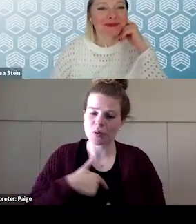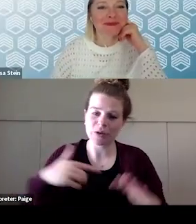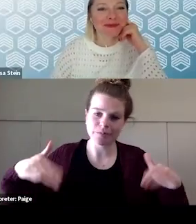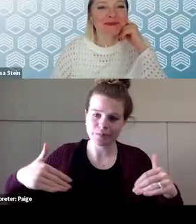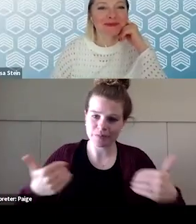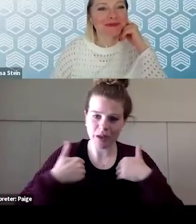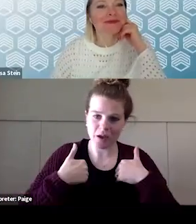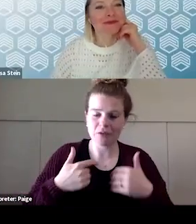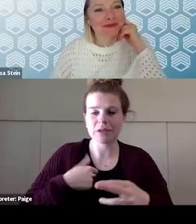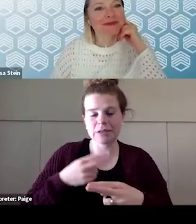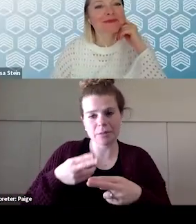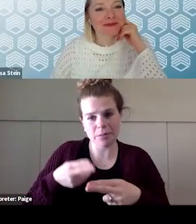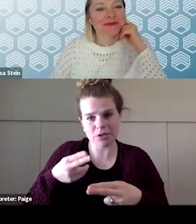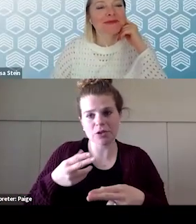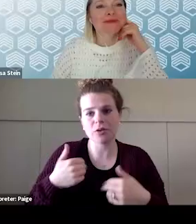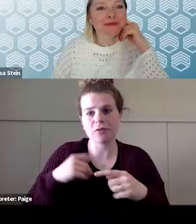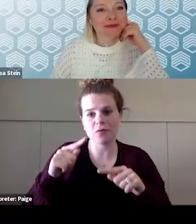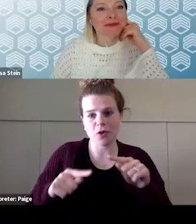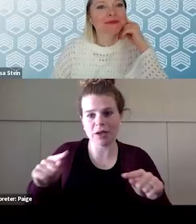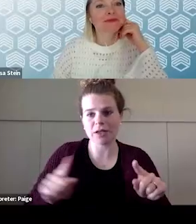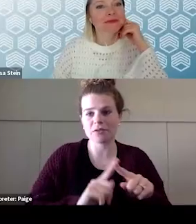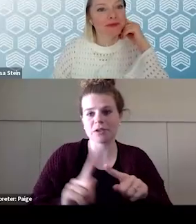As I mentioned, we've had a variety of different challenges